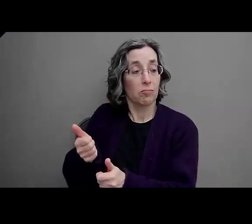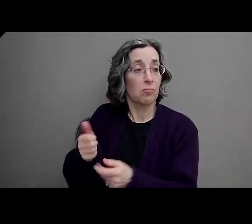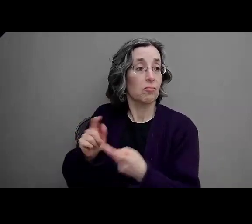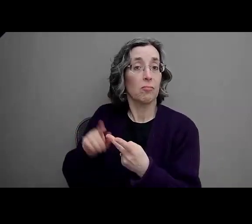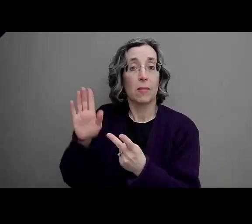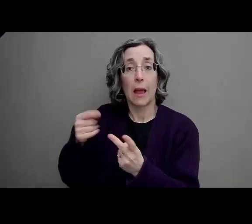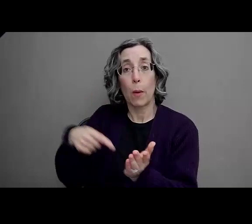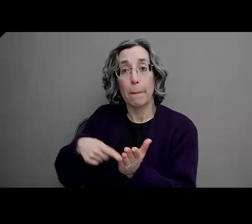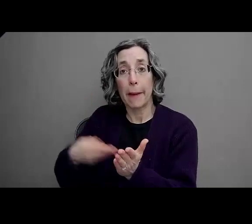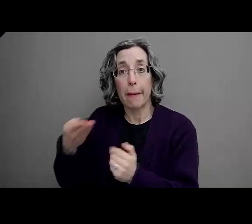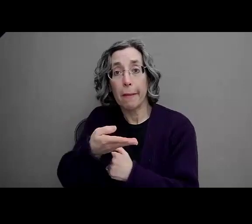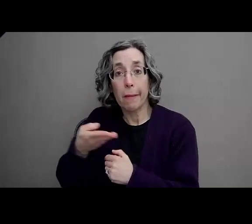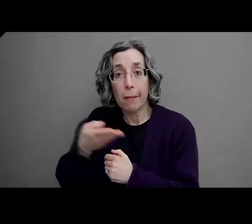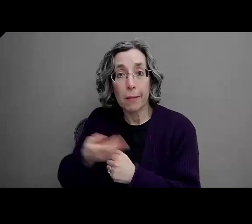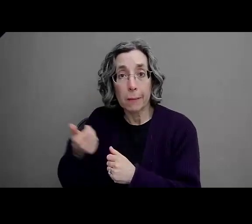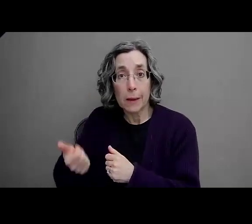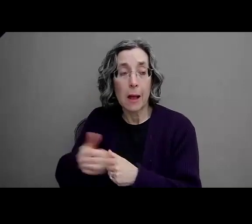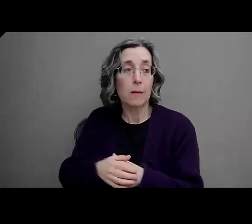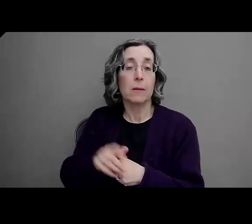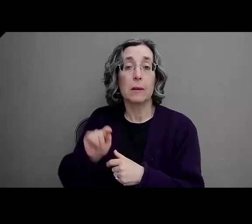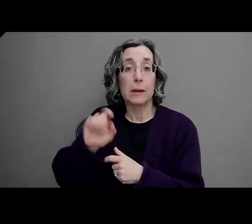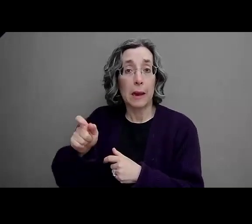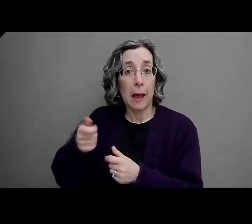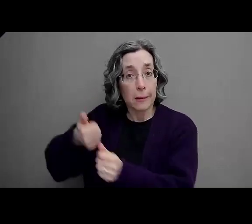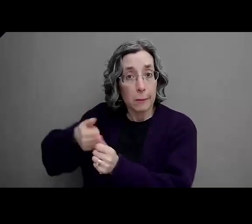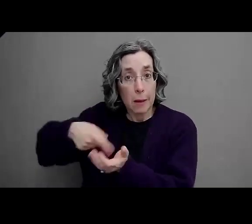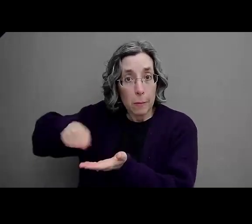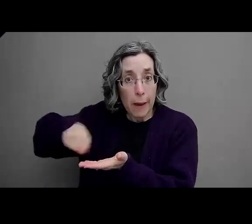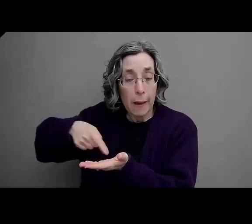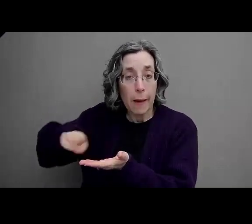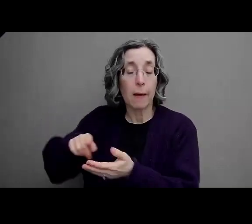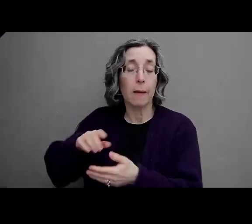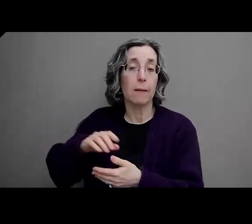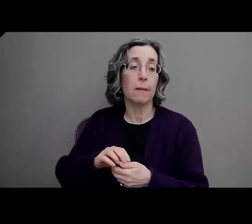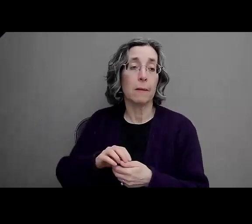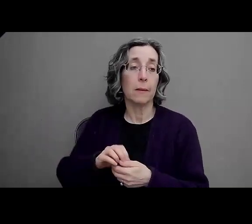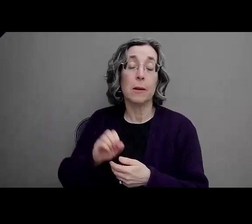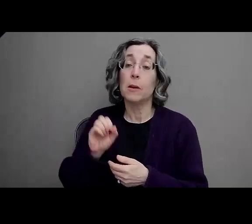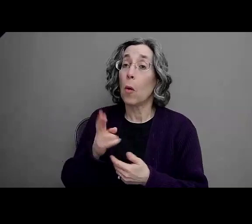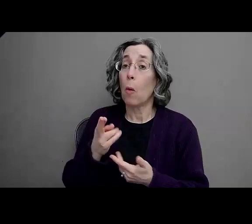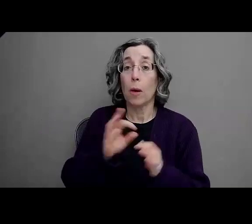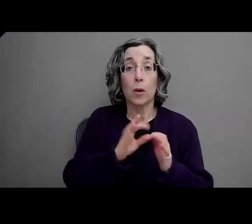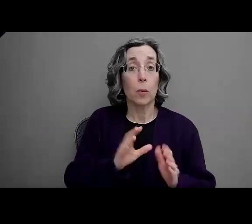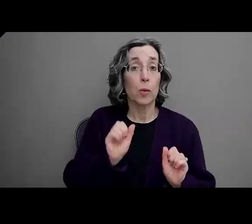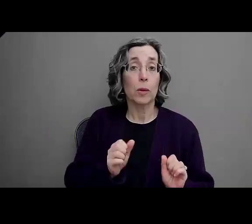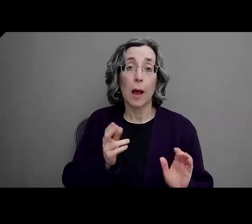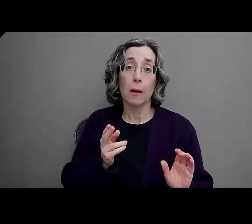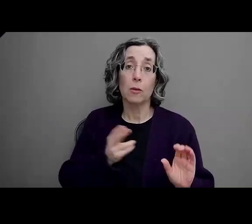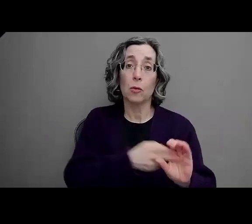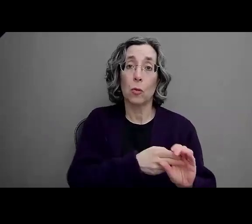who set their own rates, they make their own invoices, they pay their own taxes, that sort